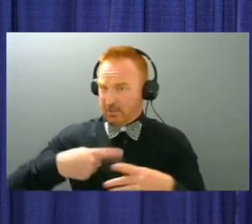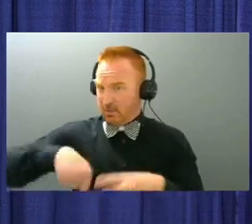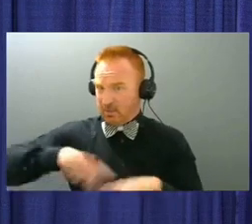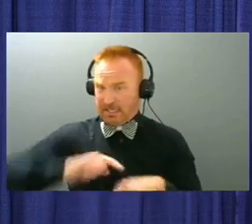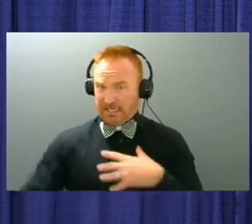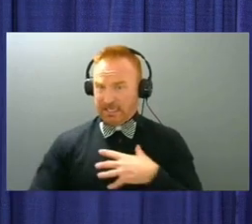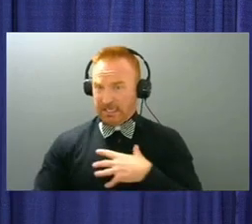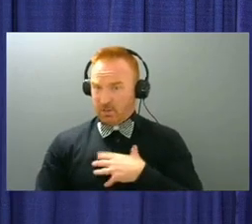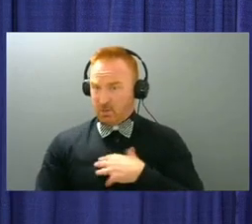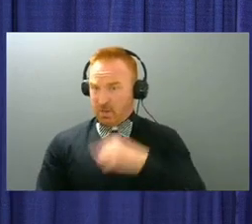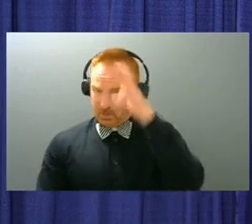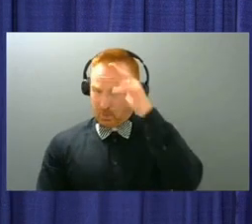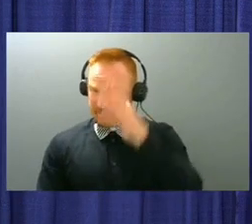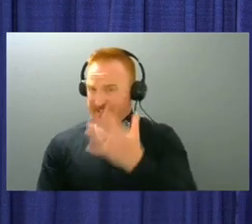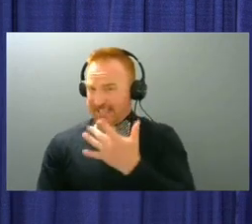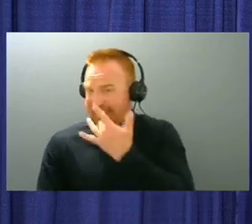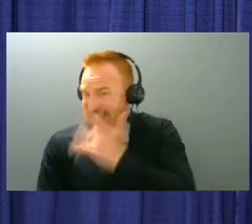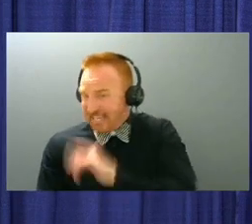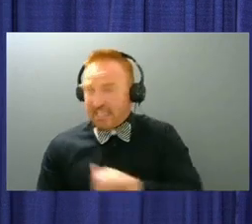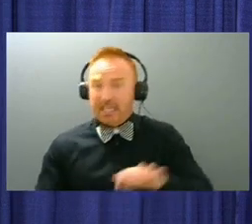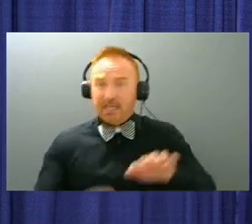Did we get lucky, what was the